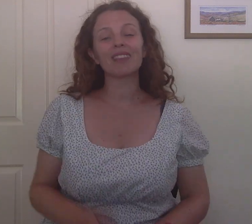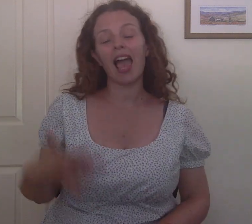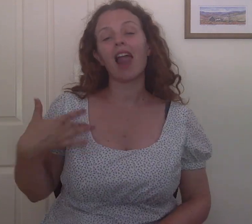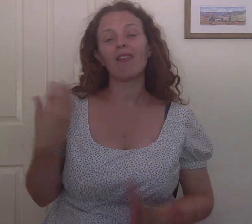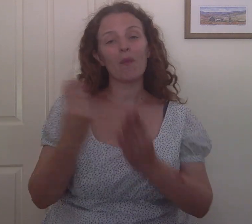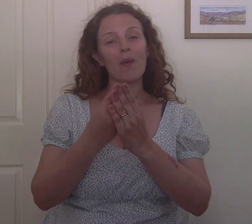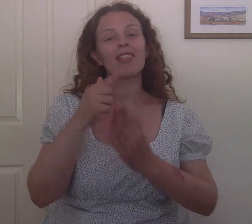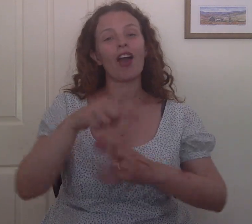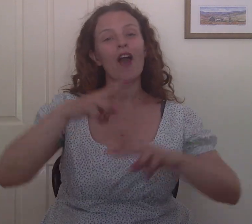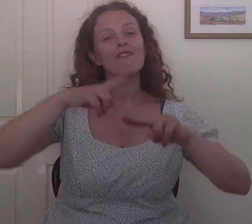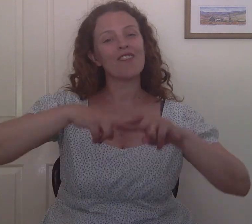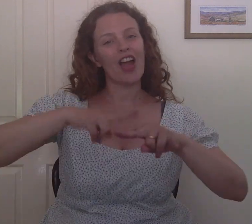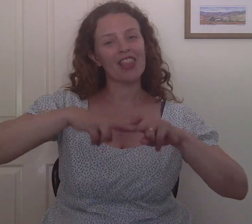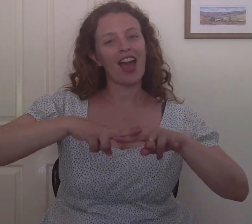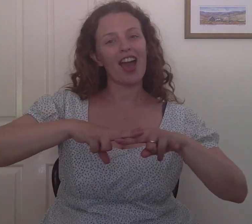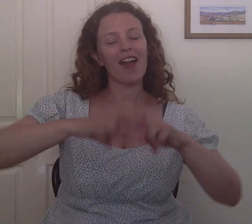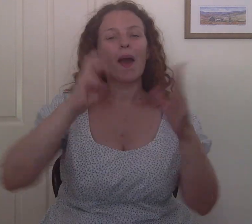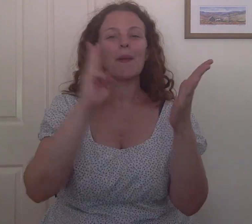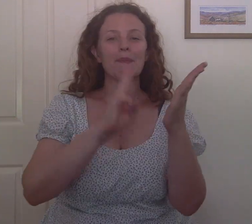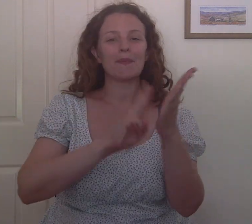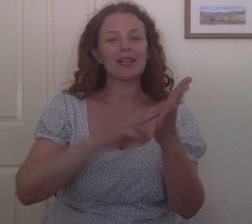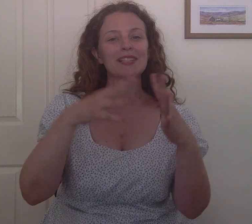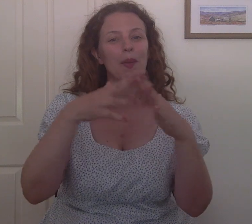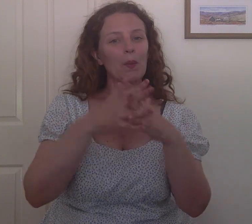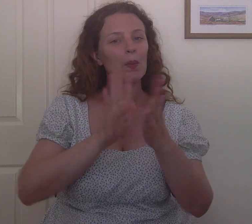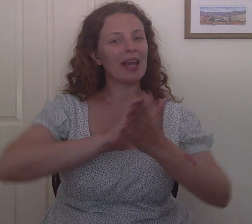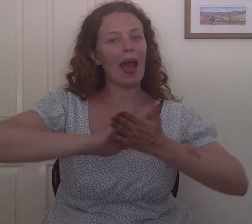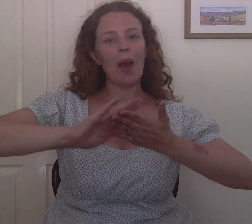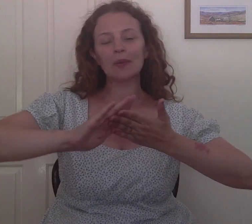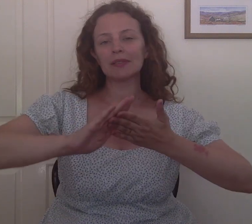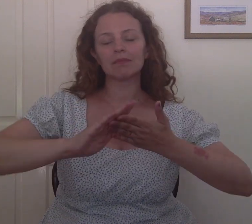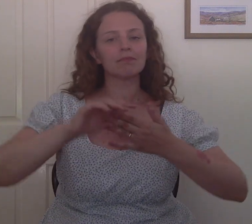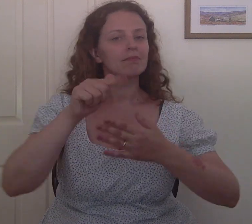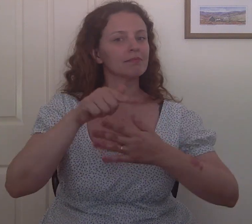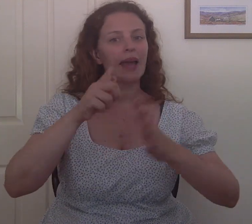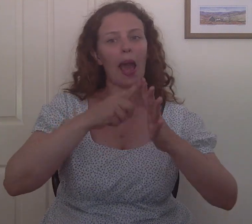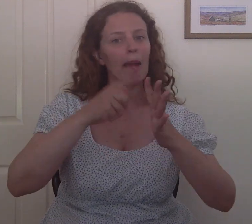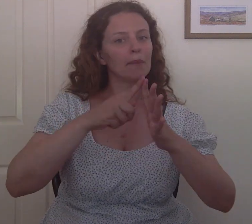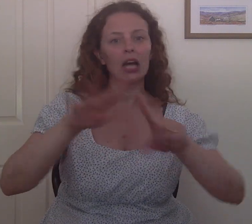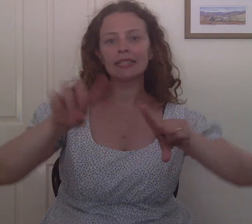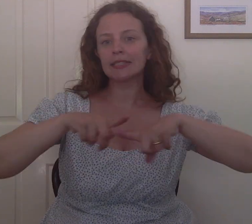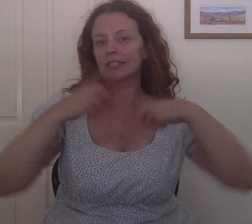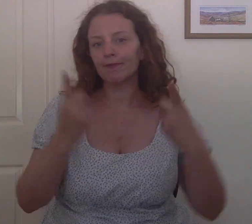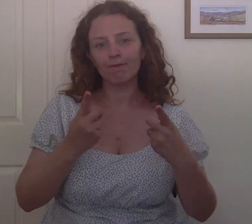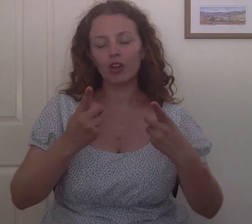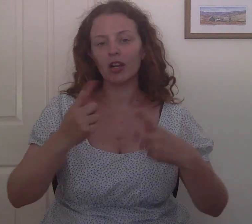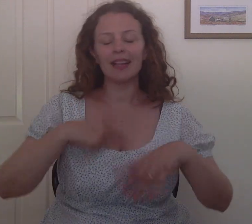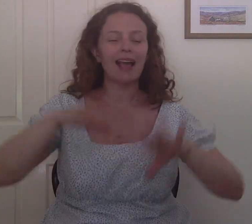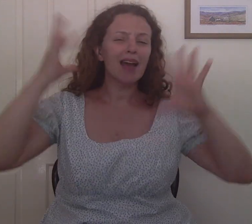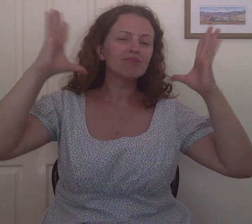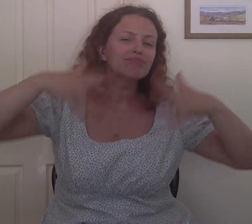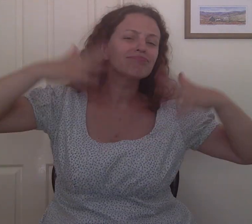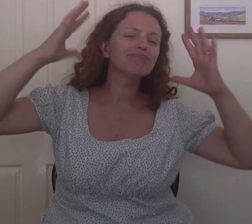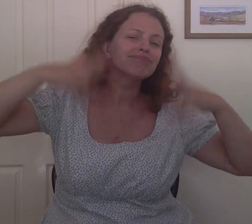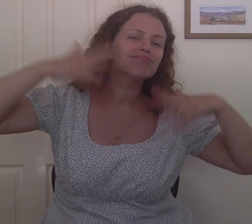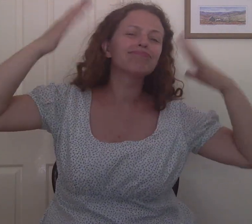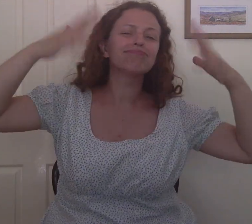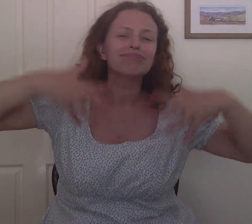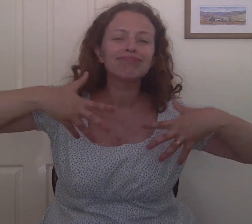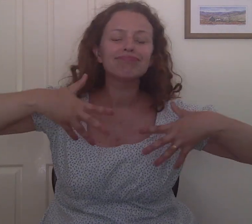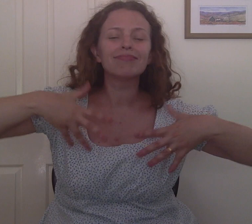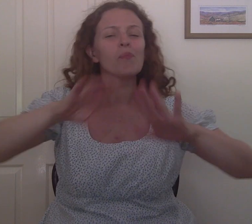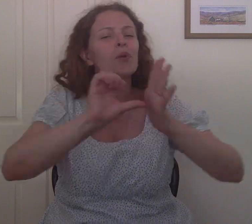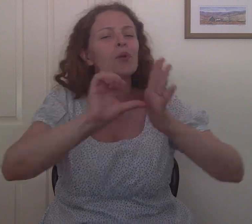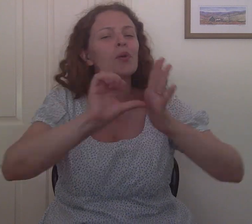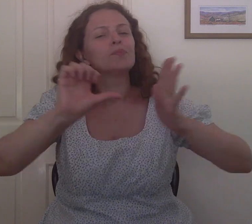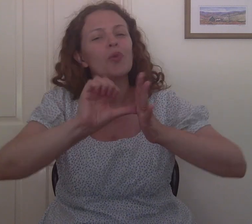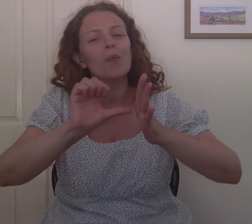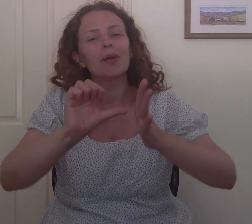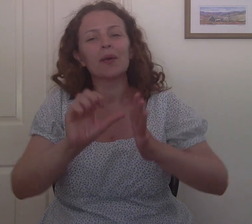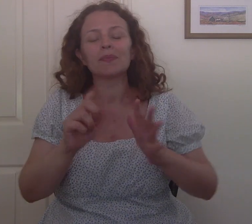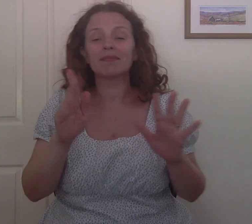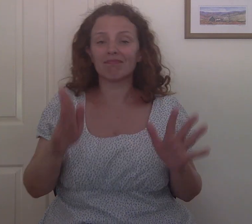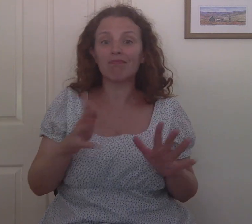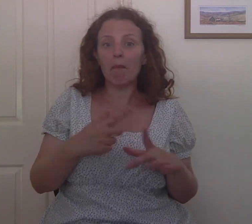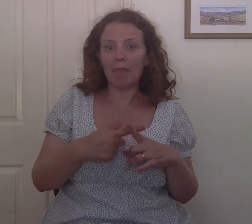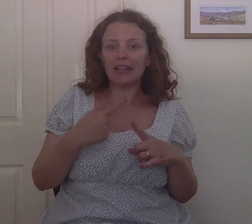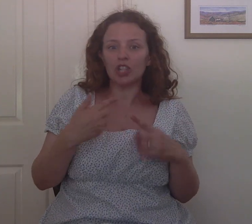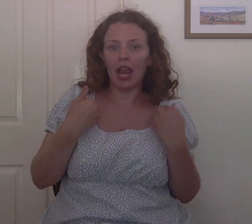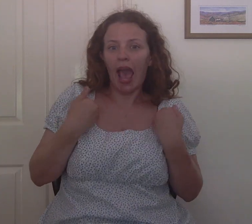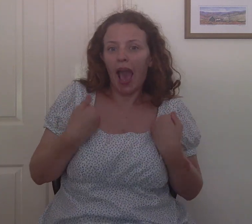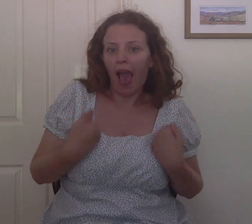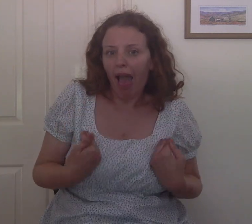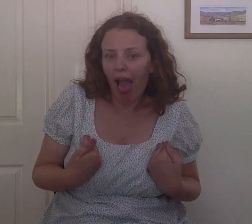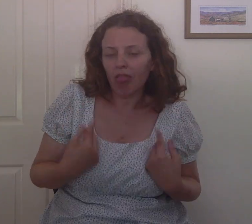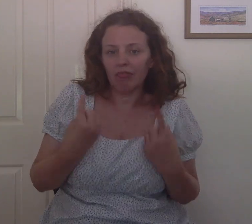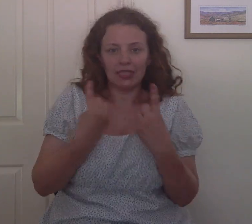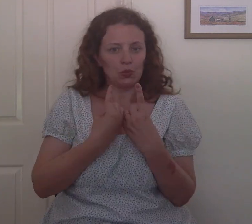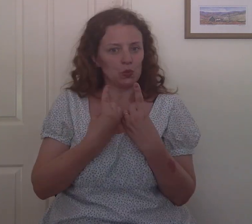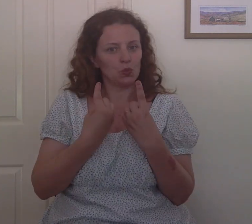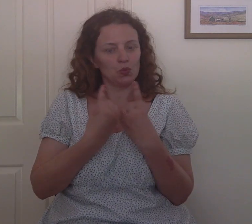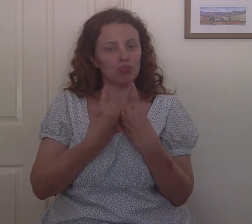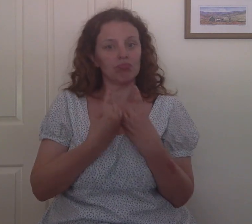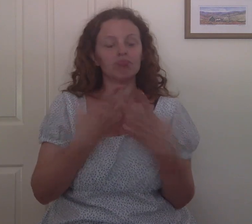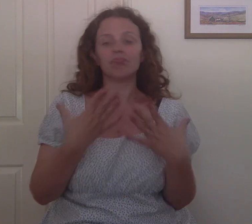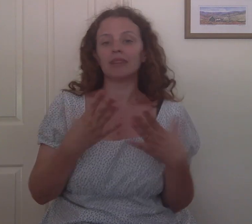She lived with her father Mr Woodhouse. He was different from Emma and worry constantly about health issues.